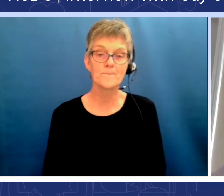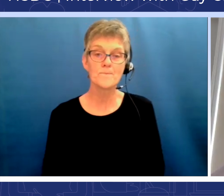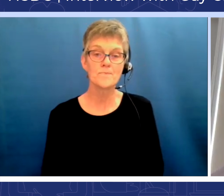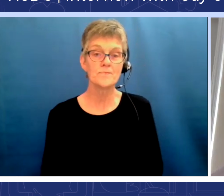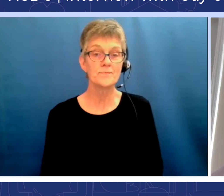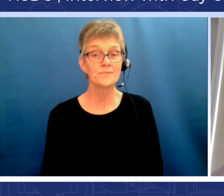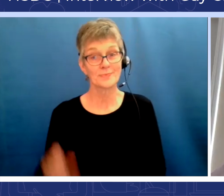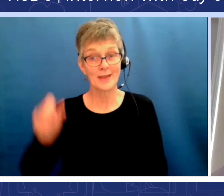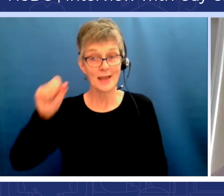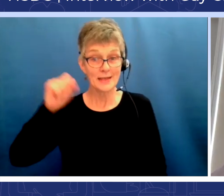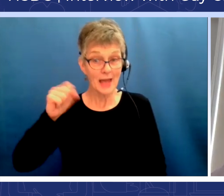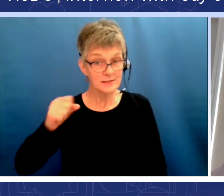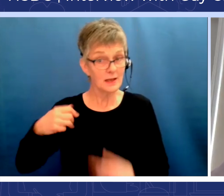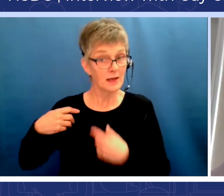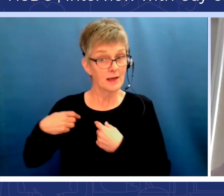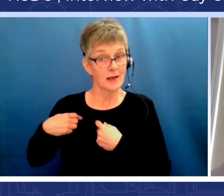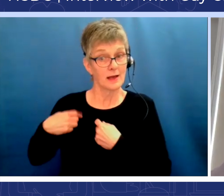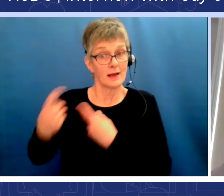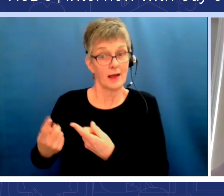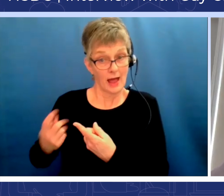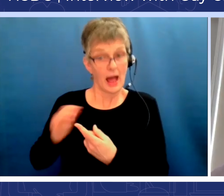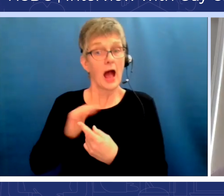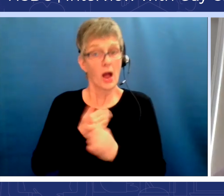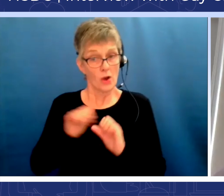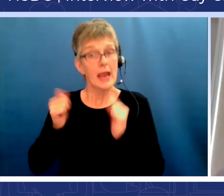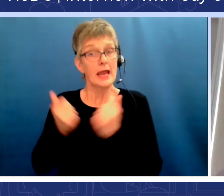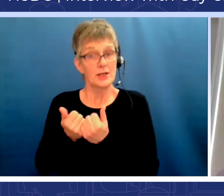Yes. Traditionally, as an agency, we've had the privilege of having a team member